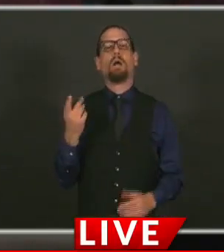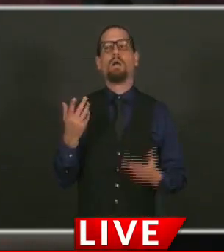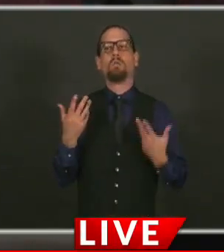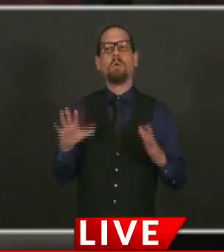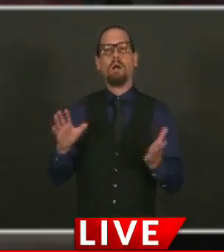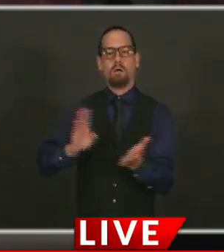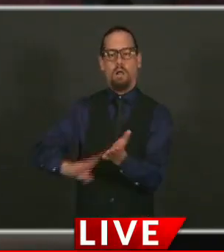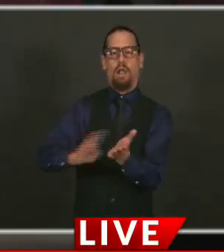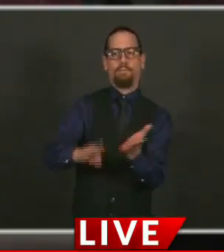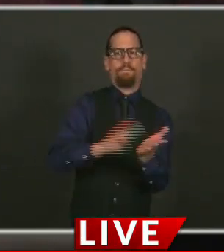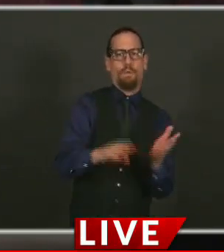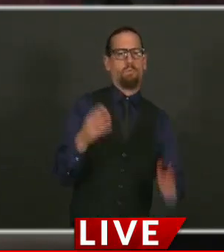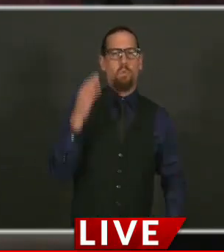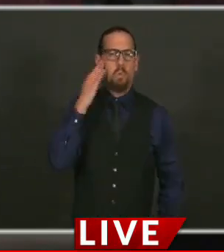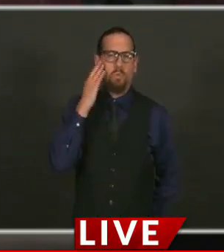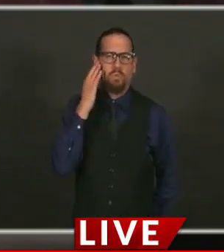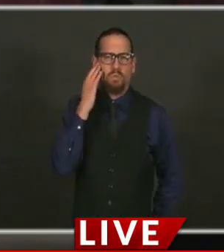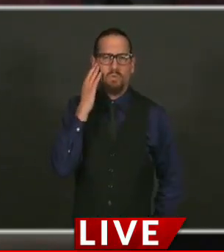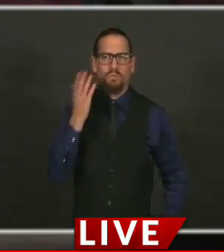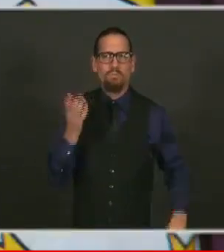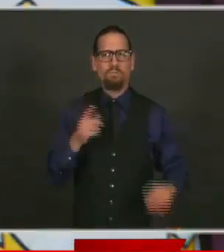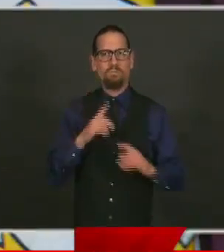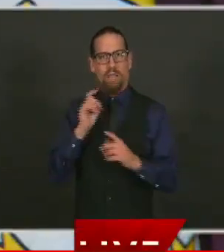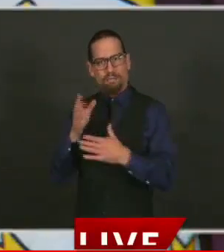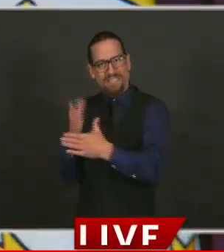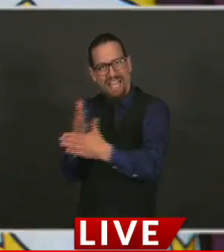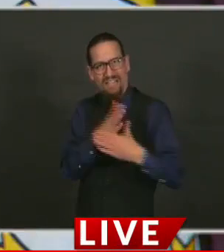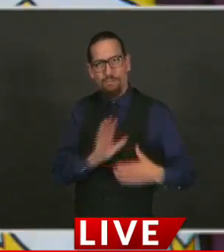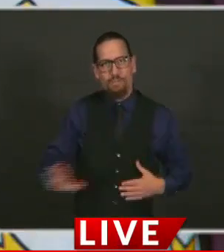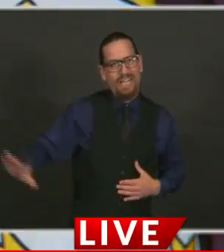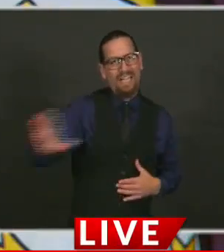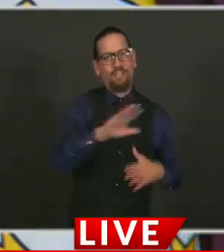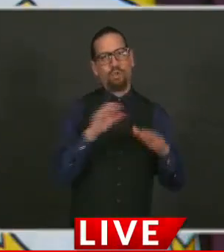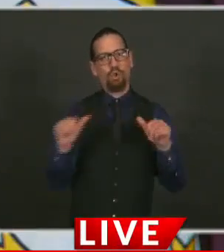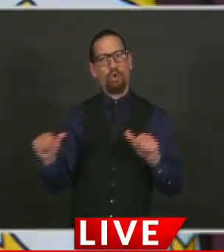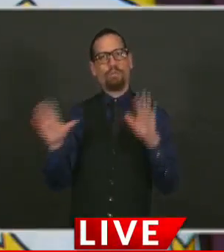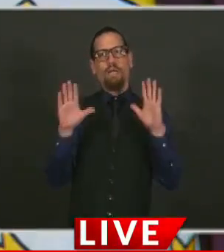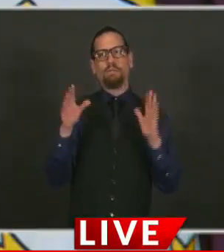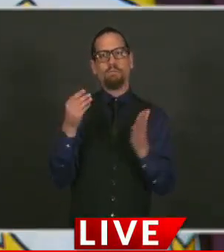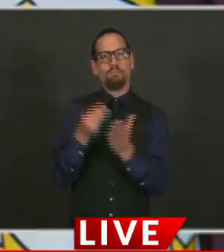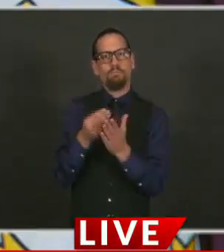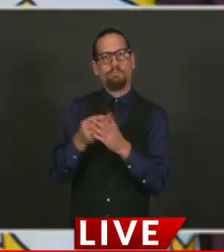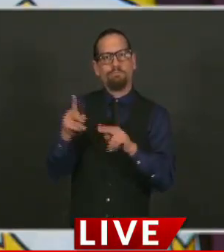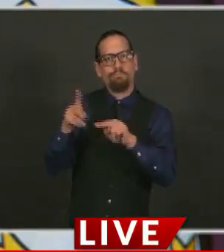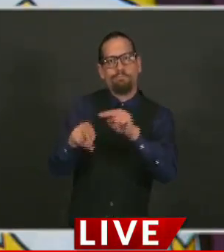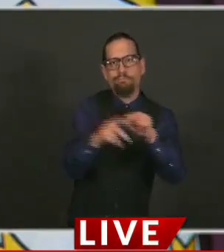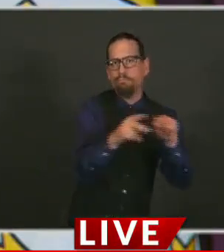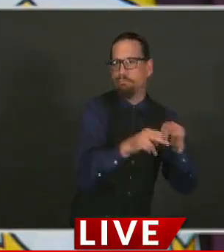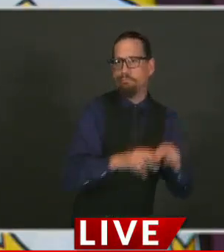PEOPLE ARE WORKING HARD AND NO ONE WANTS TO SEE ANYONE LOSE, BUT THERE IS NO SHARED SACRIFICE IN THIS STATE.